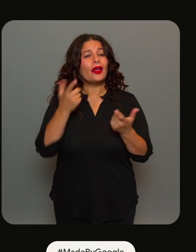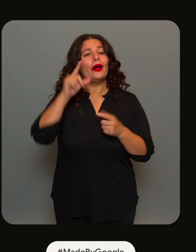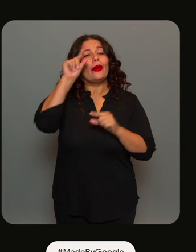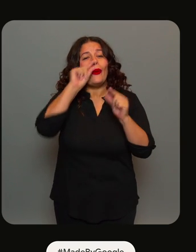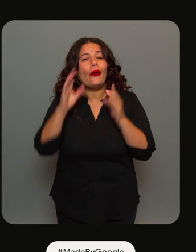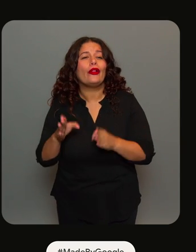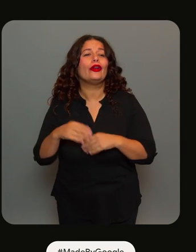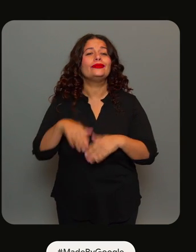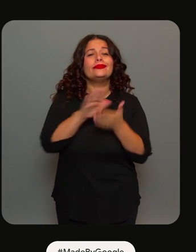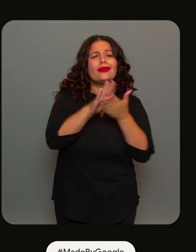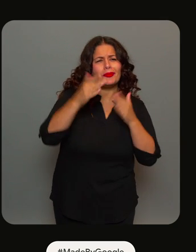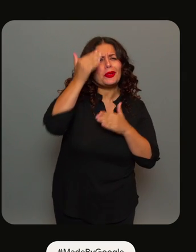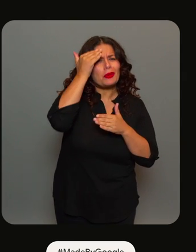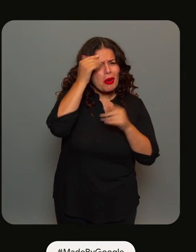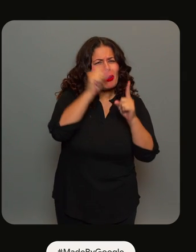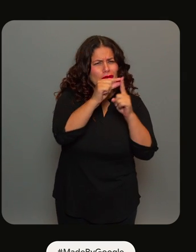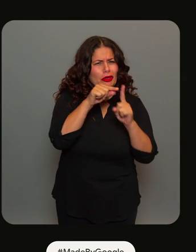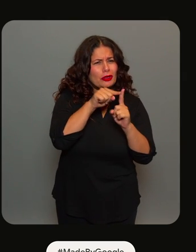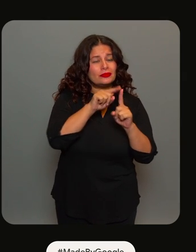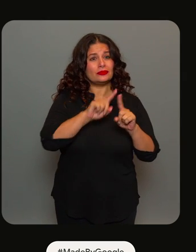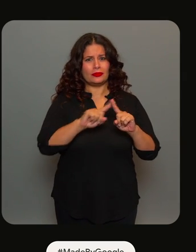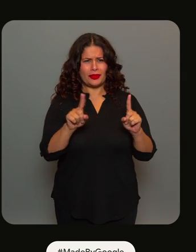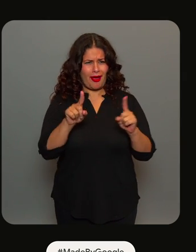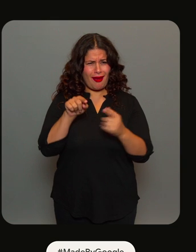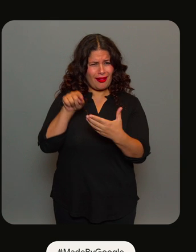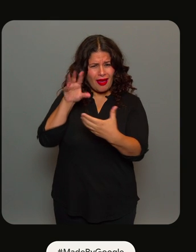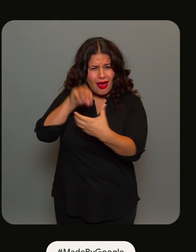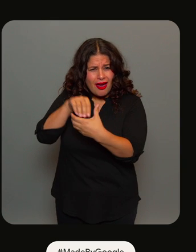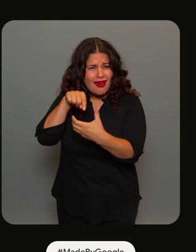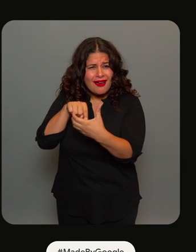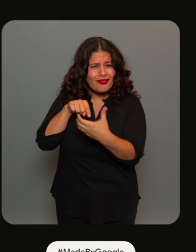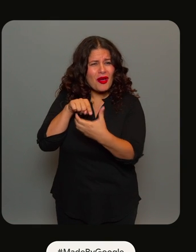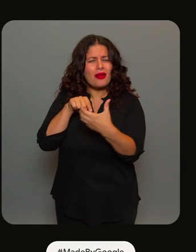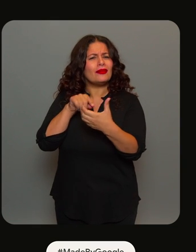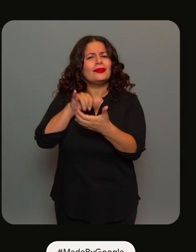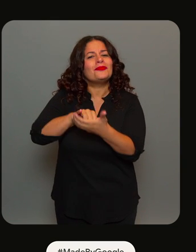photography", much less applied it to smartphone cameras.